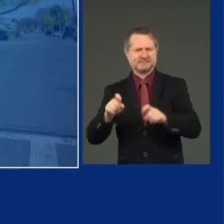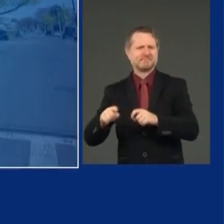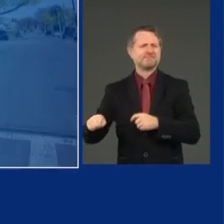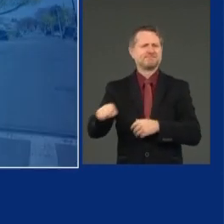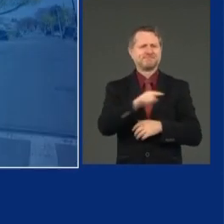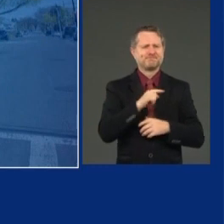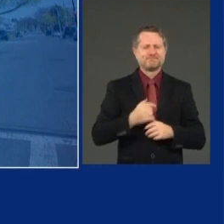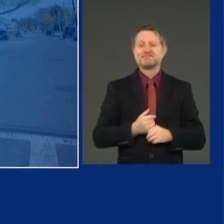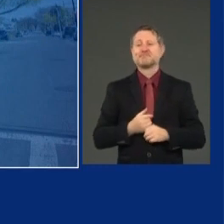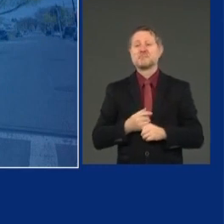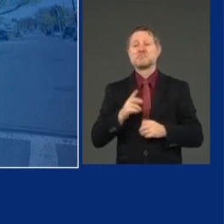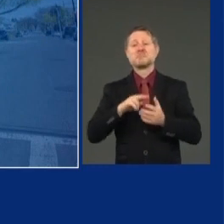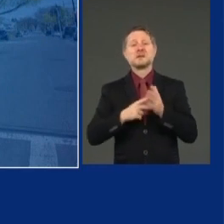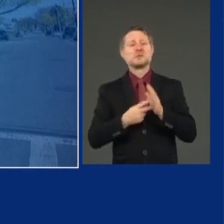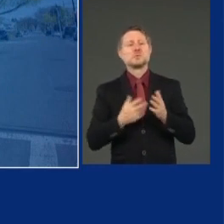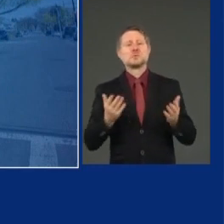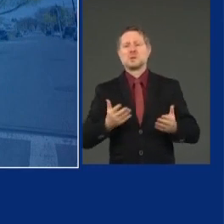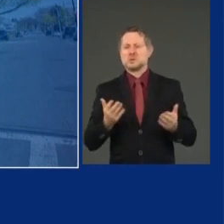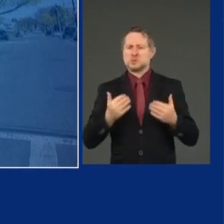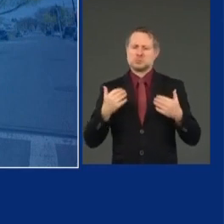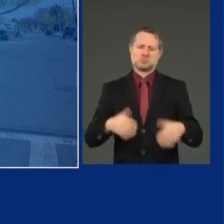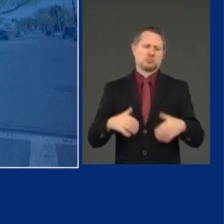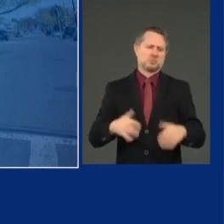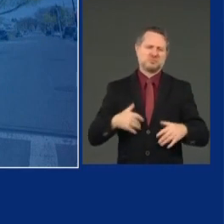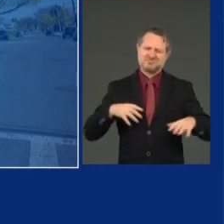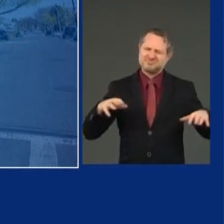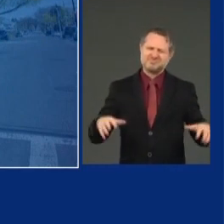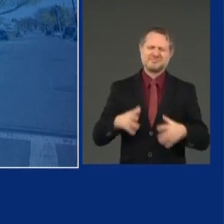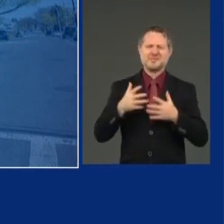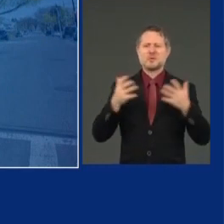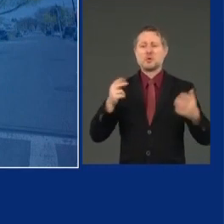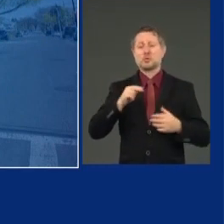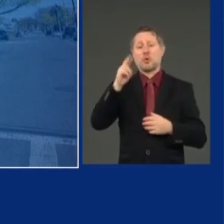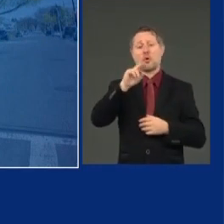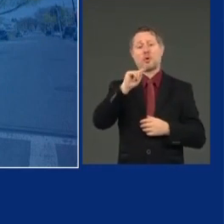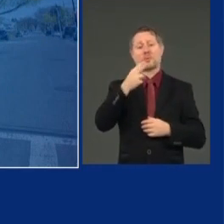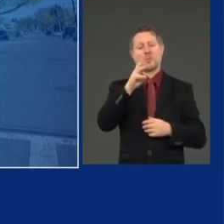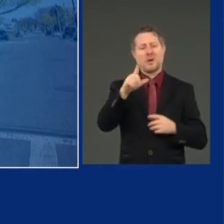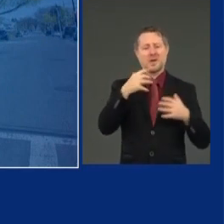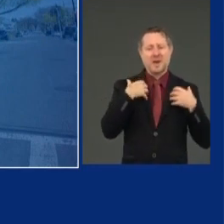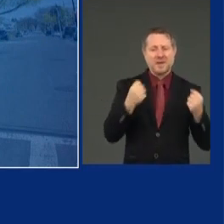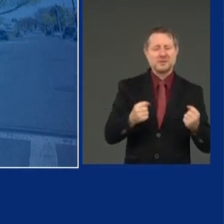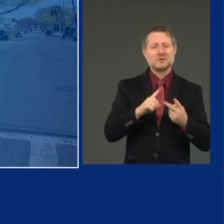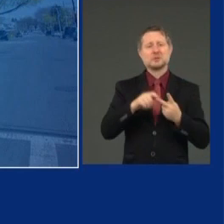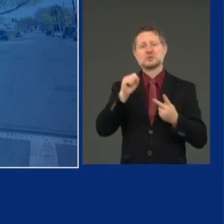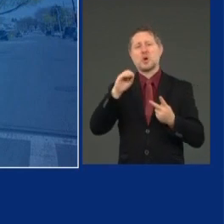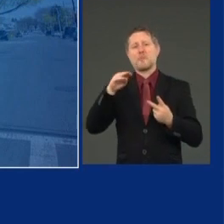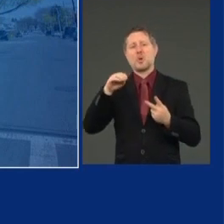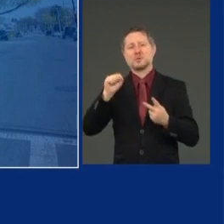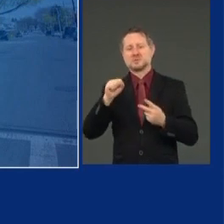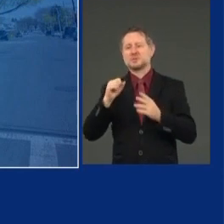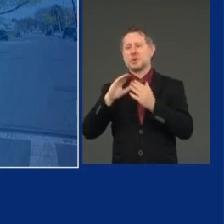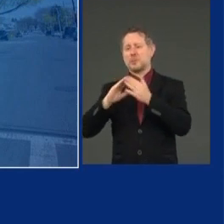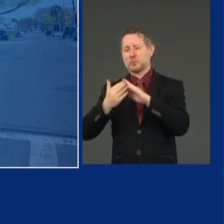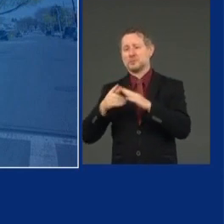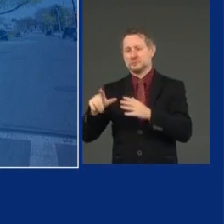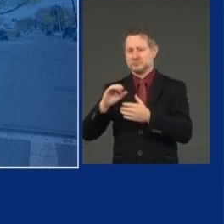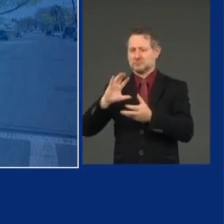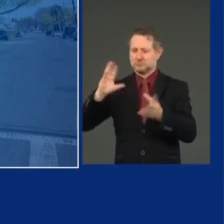TO INCREASE THE TESTING IN 40 PUBLIC HOUSING DEVELOPMENTS IN NEW YORK CITY. SO THIS IS GOING TO BE A VERY